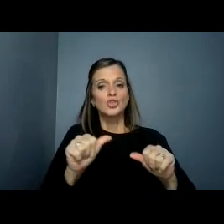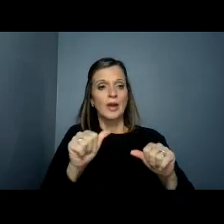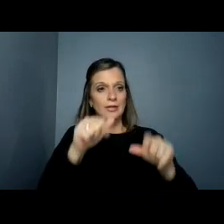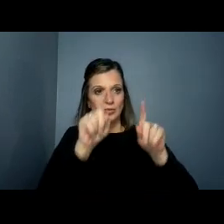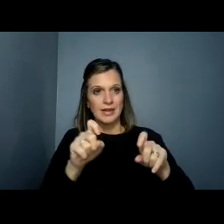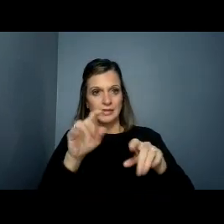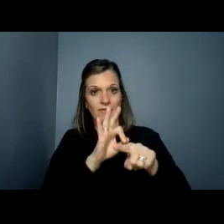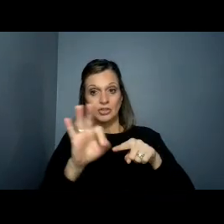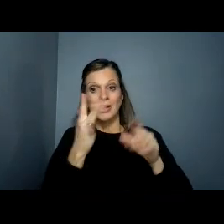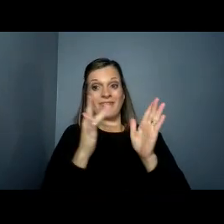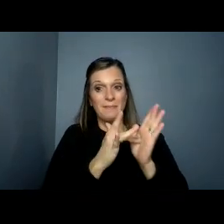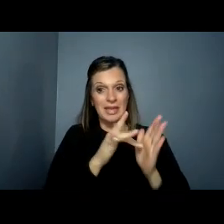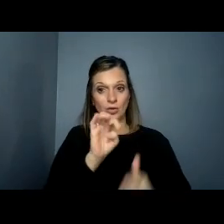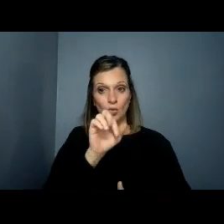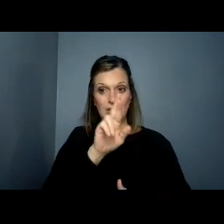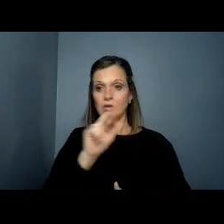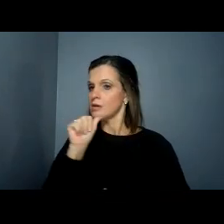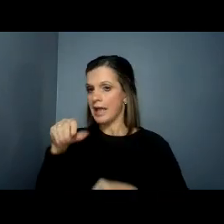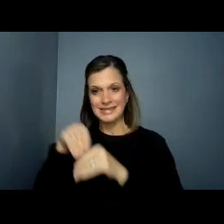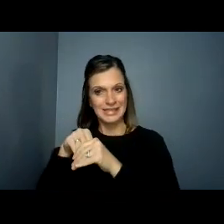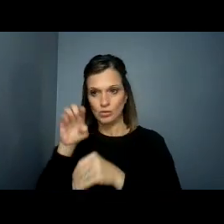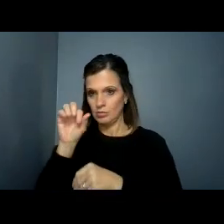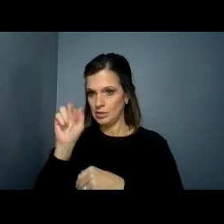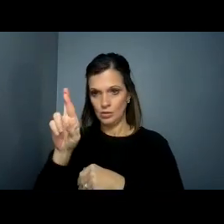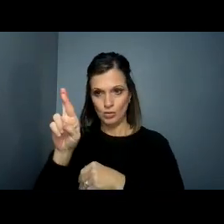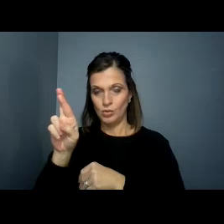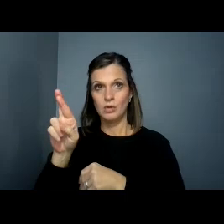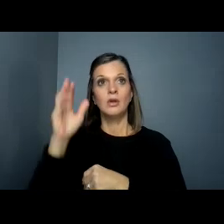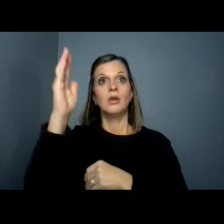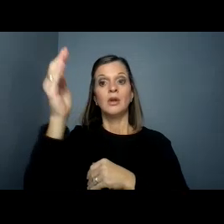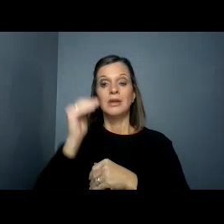Now you'll see the next picture down below it. We've got a what looks like no line,